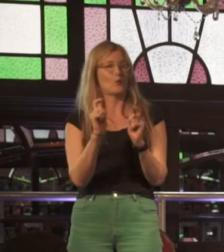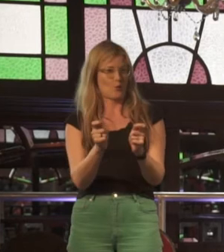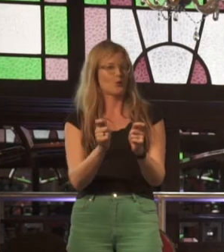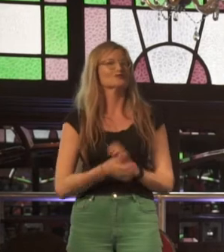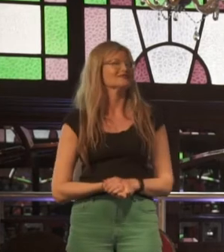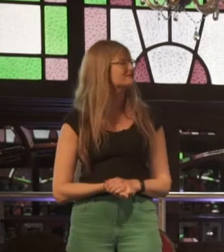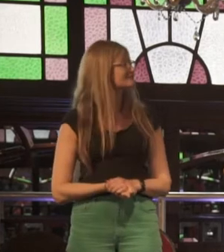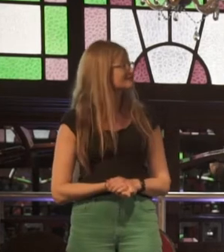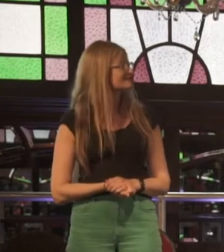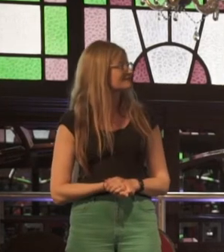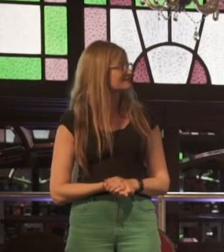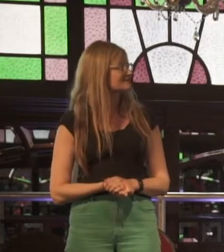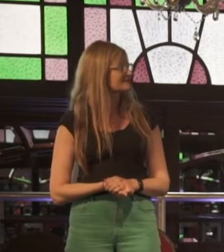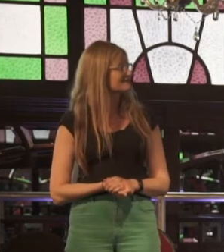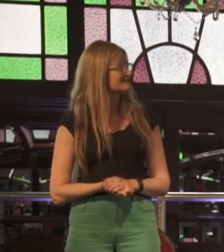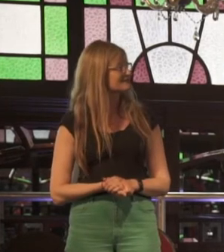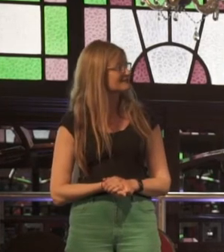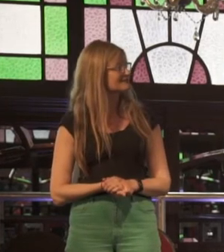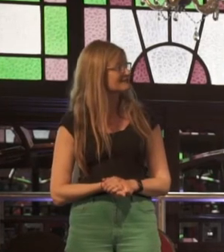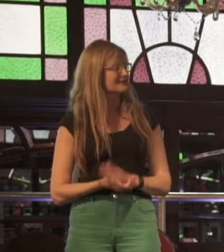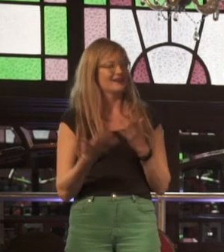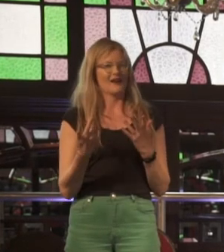And now you're going to see me do the thing with the clipboard yet again.